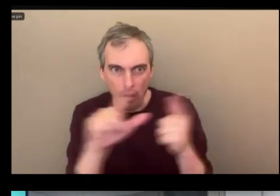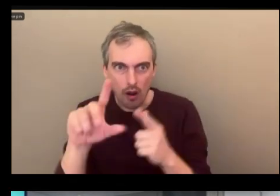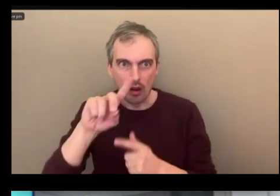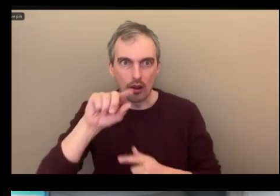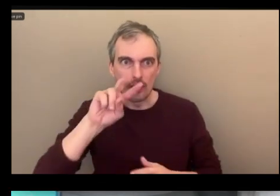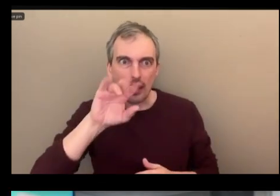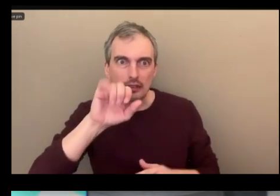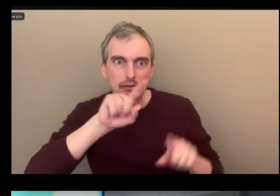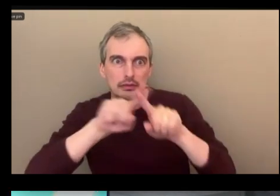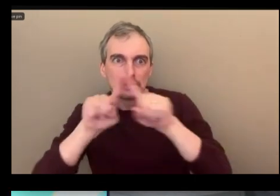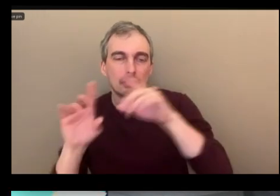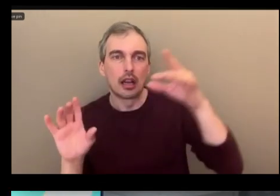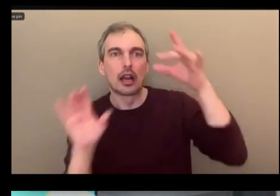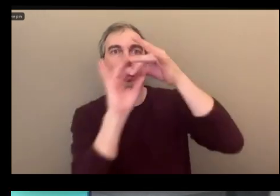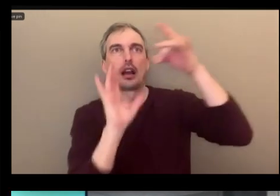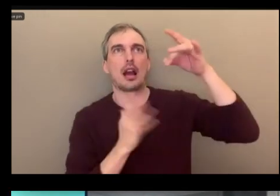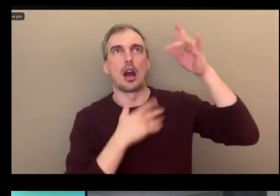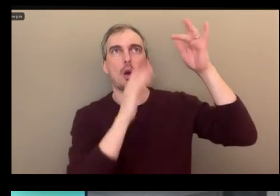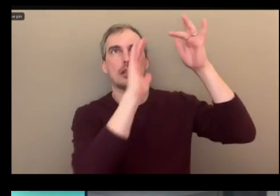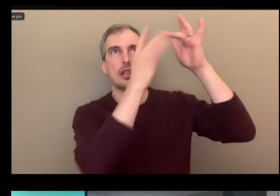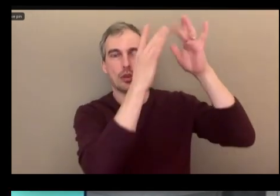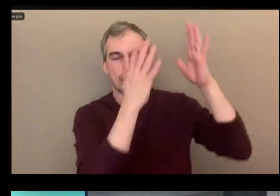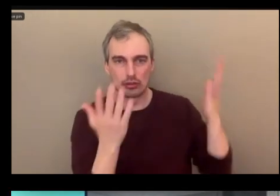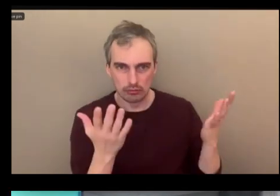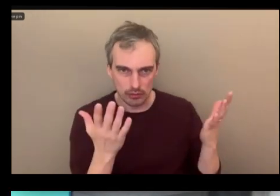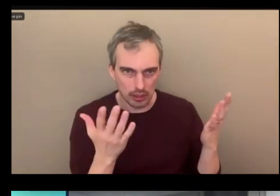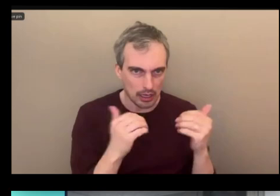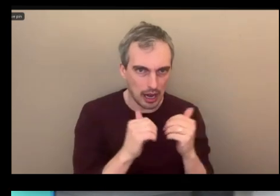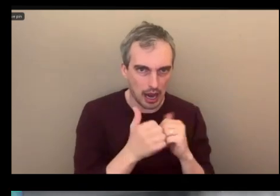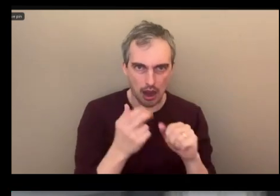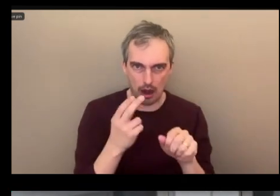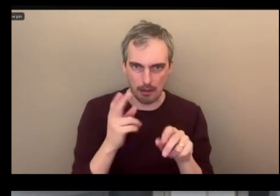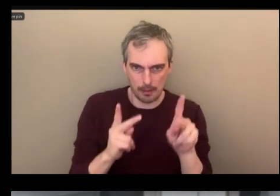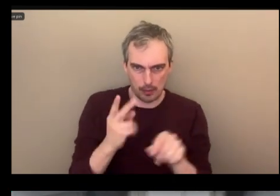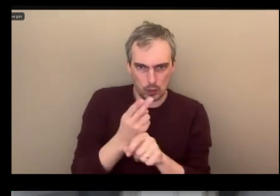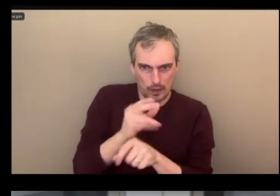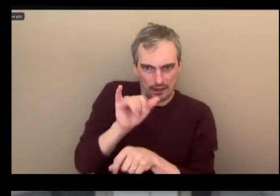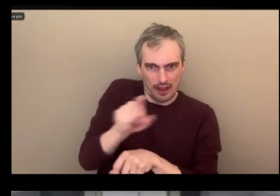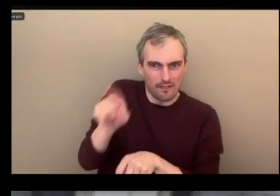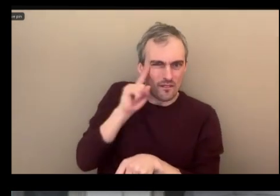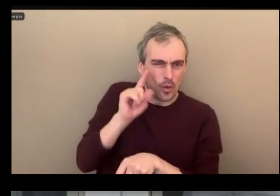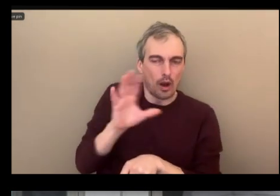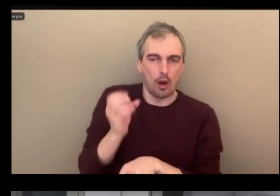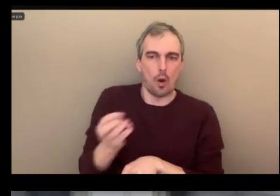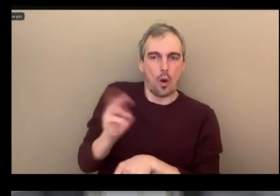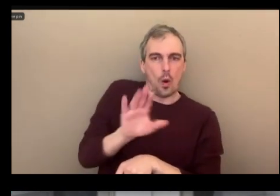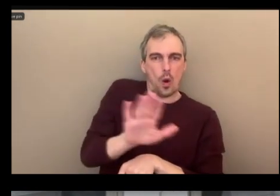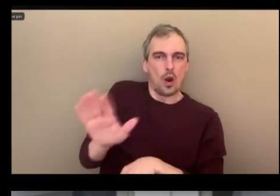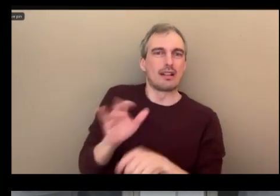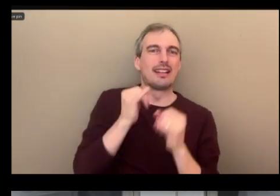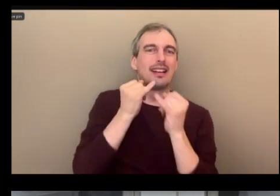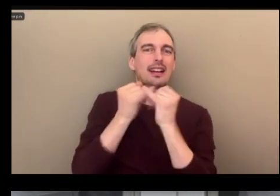Off to the corner here, a little bit more of a zoomed in picture of it -- that's just a little tiny table.